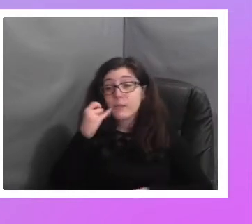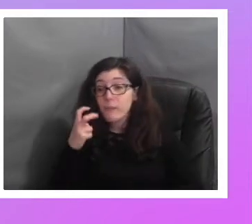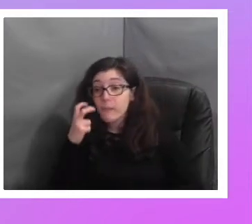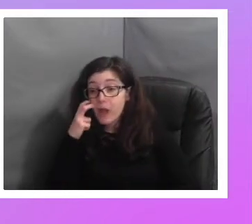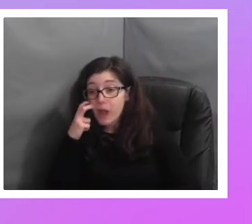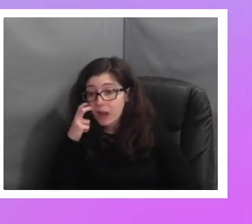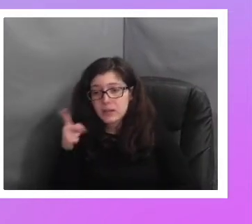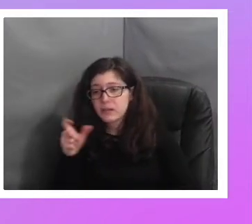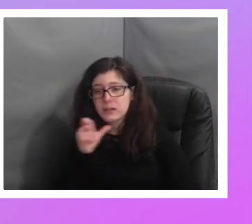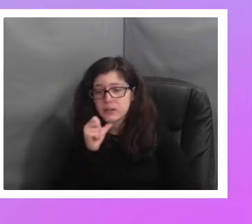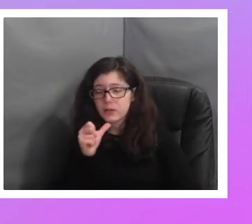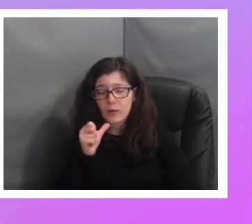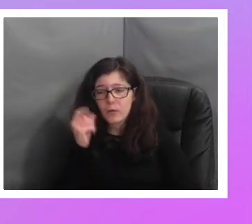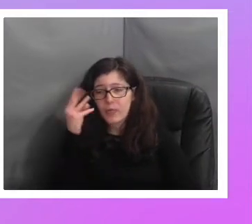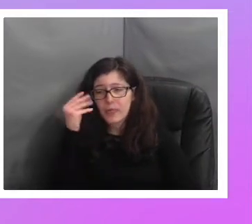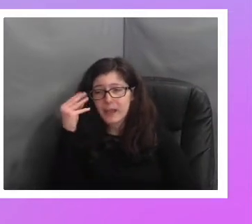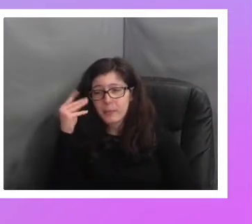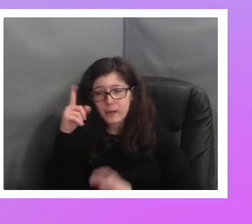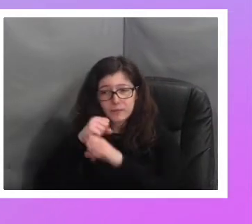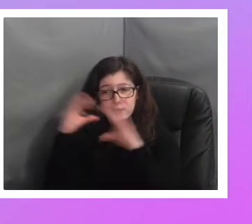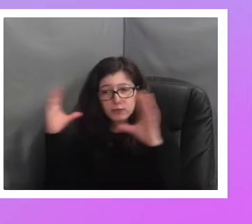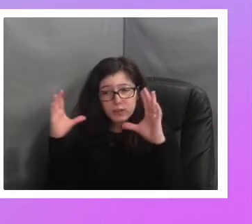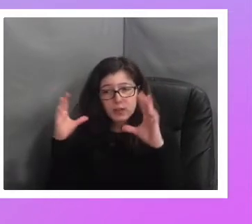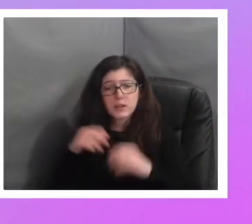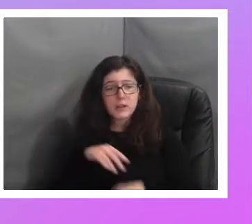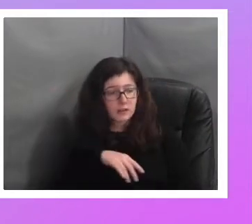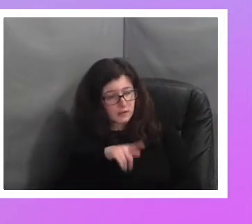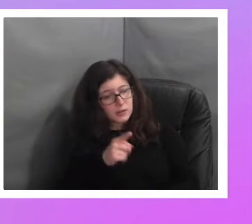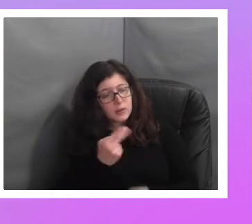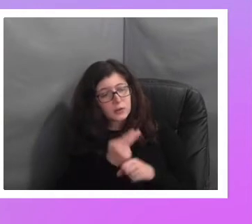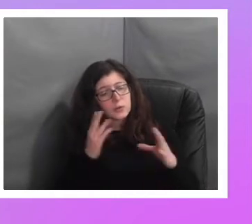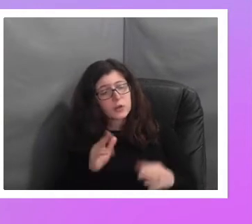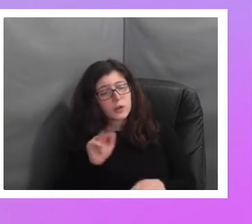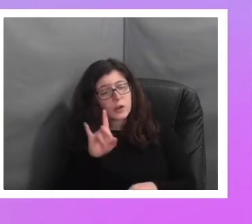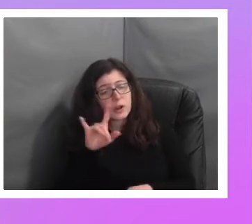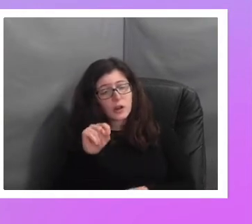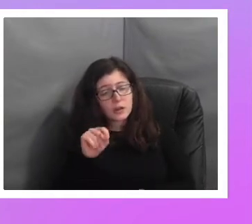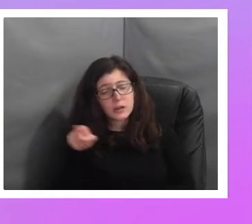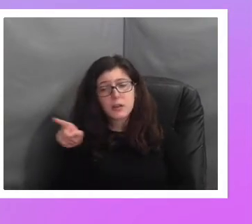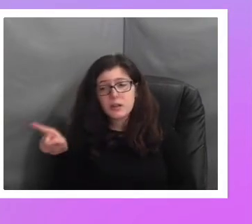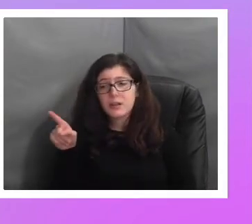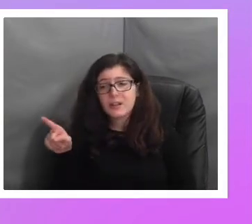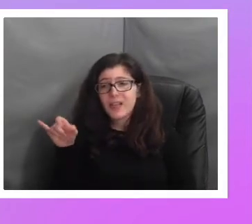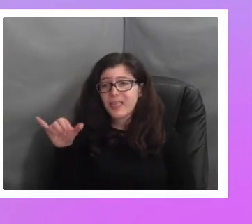"Oh, this mechanism you've developed to deposit checks through my phone doesn't work for me